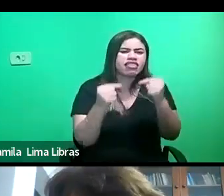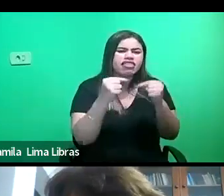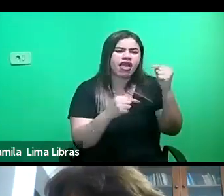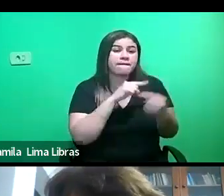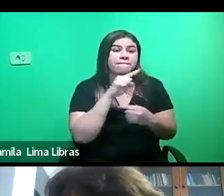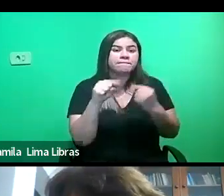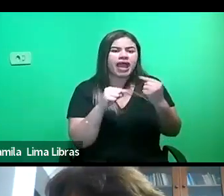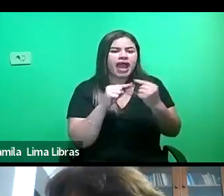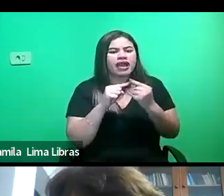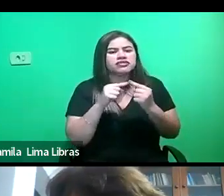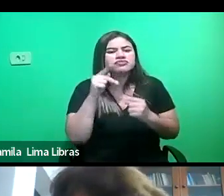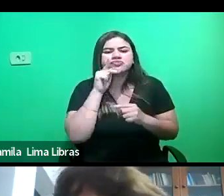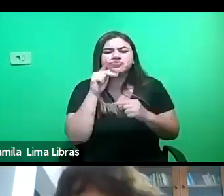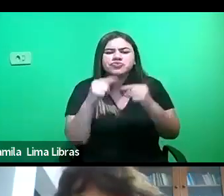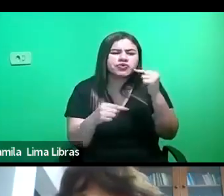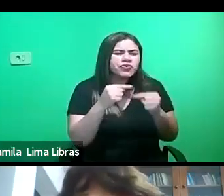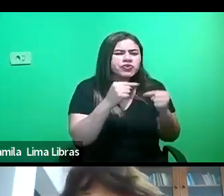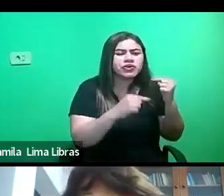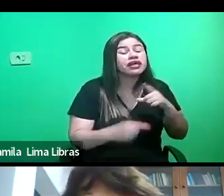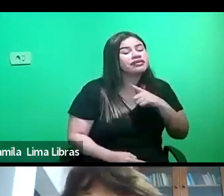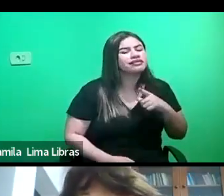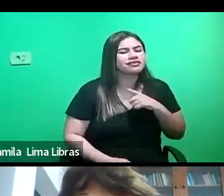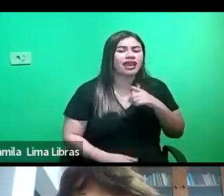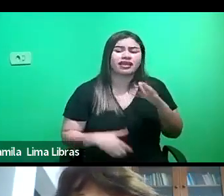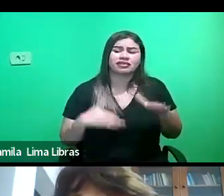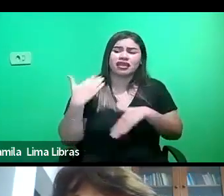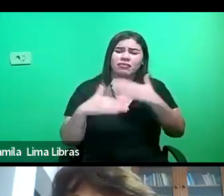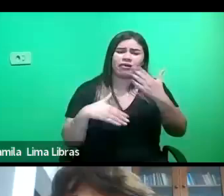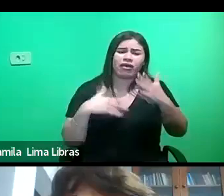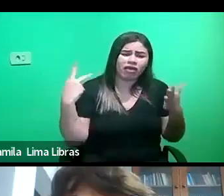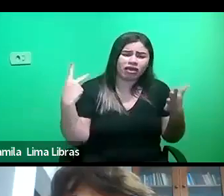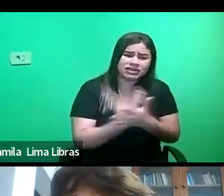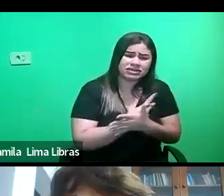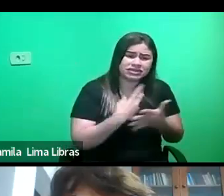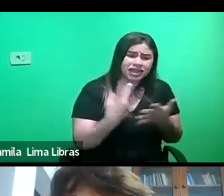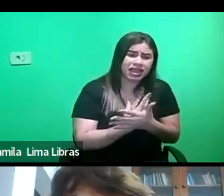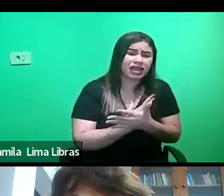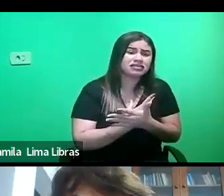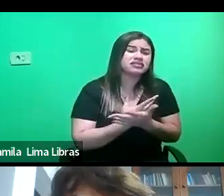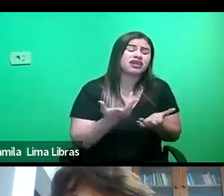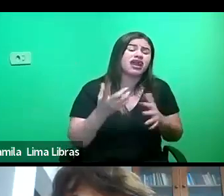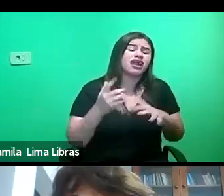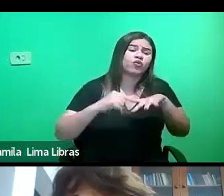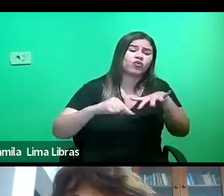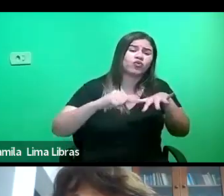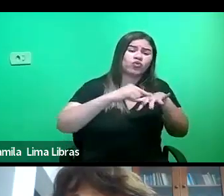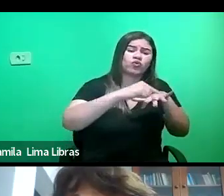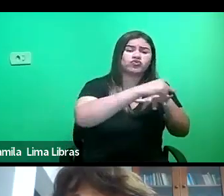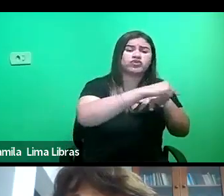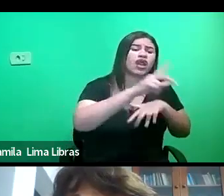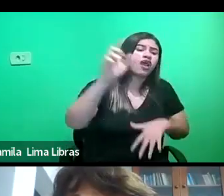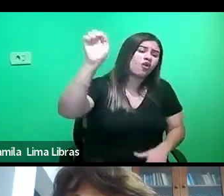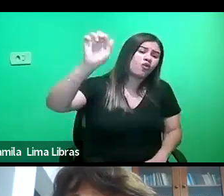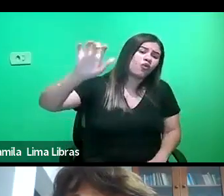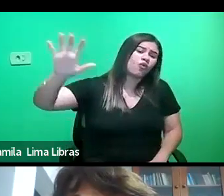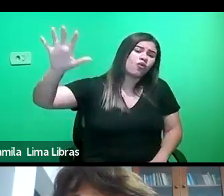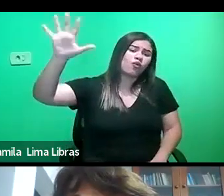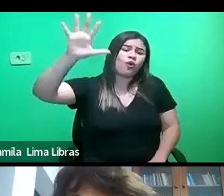have I've gone very well wrong, and you Europe wrong, and you Europe itself is now facing facing a a serious